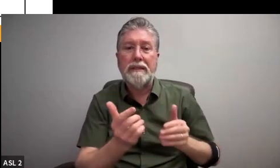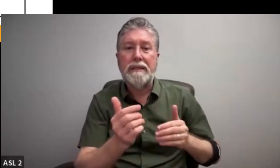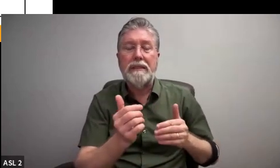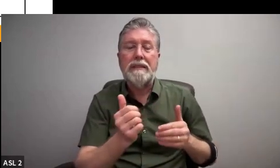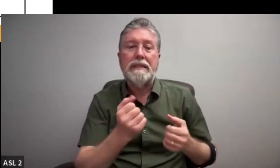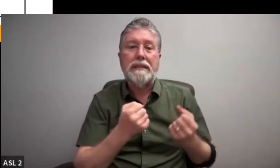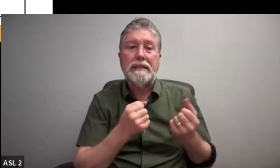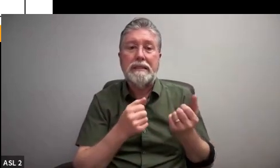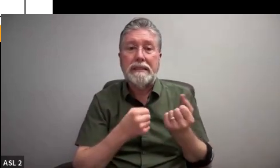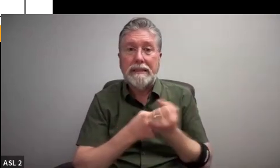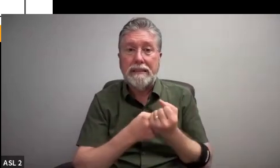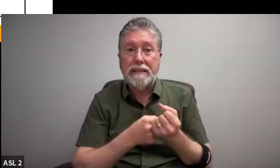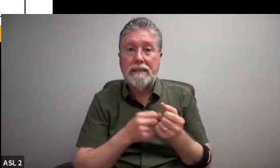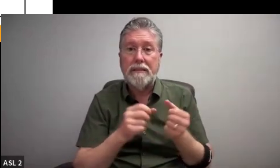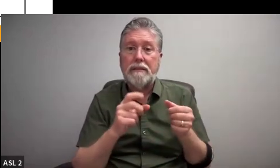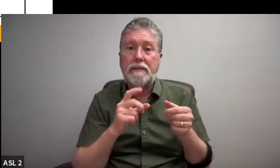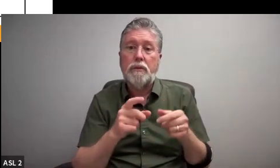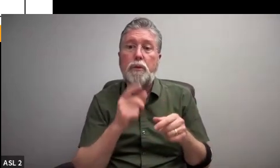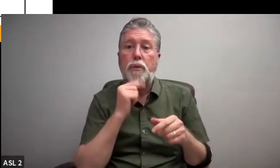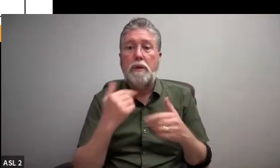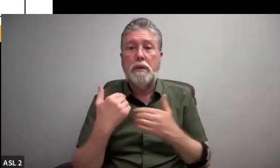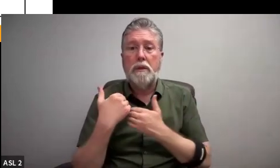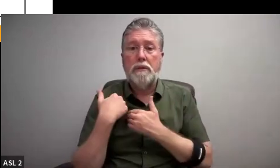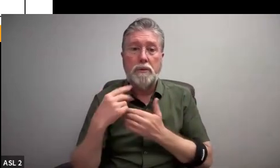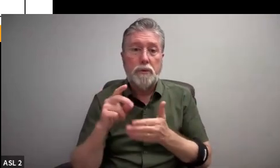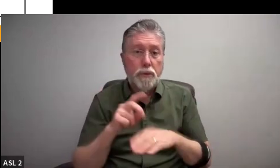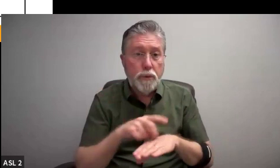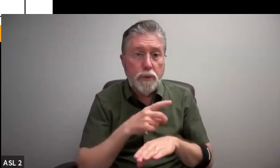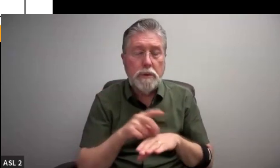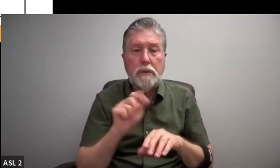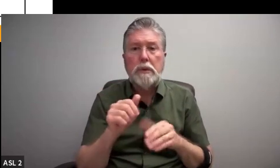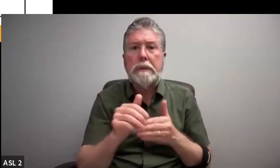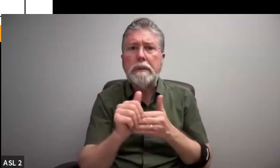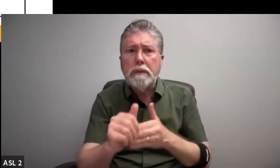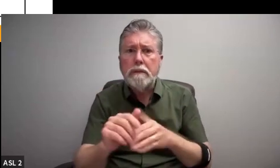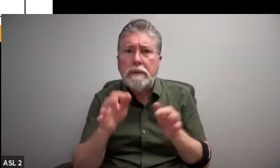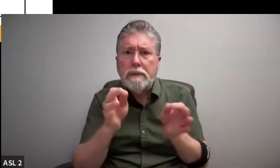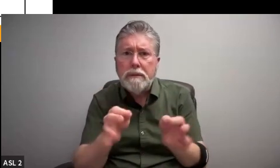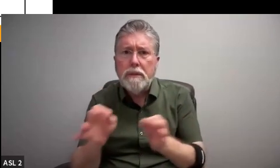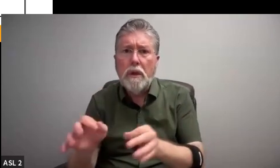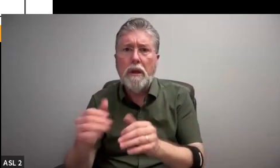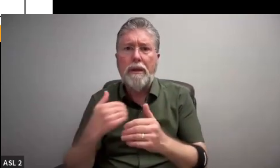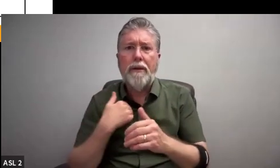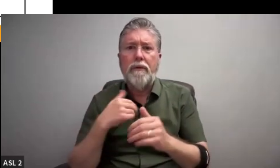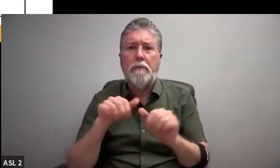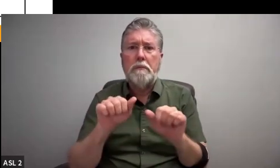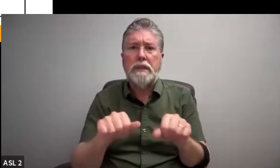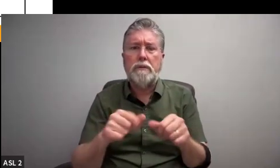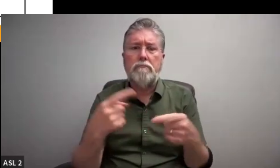performs duties that could lead to decisions that are or have the potential of being contrary to the